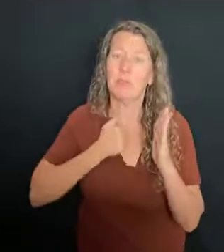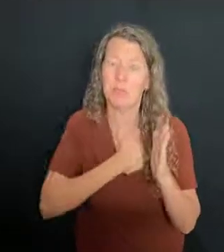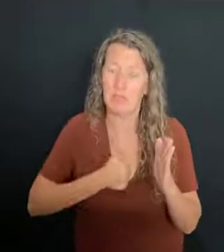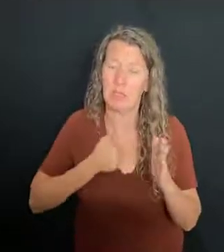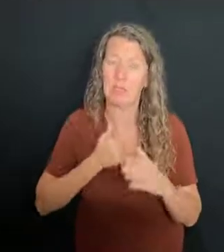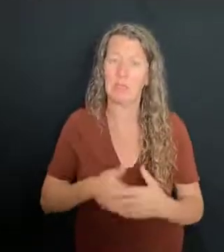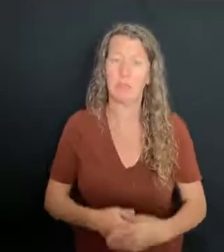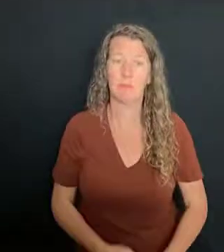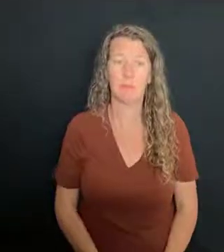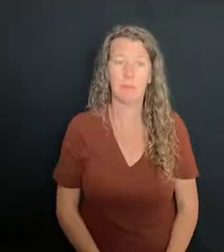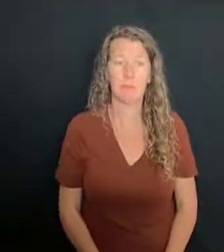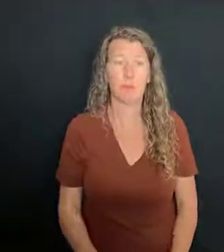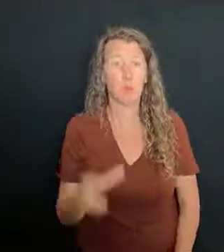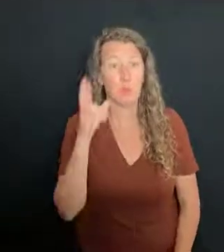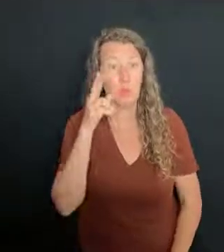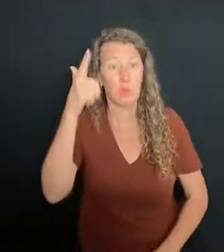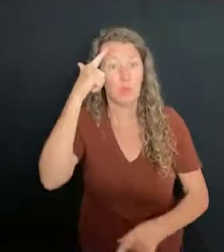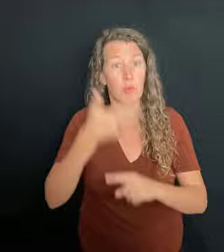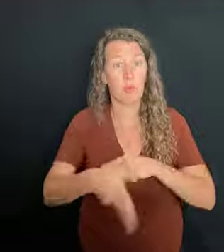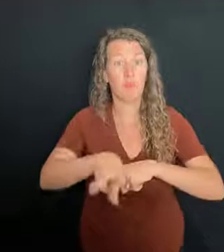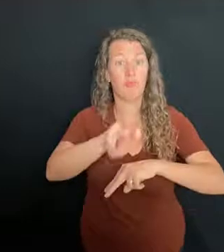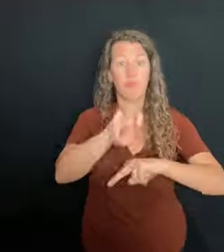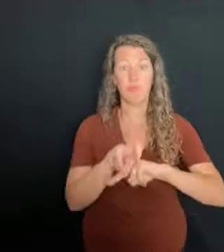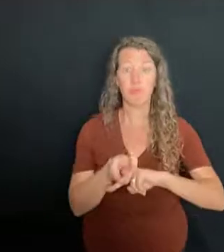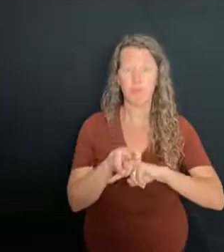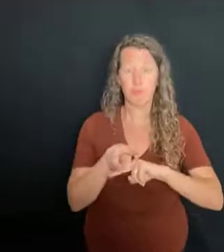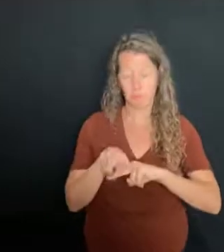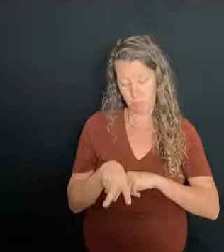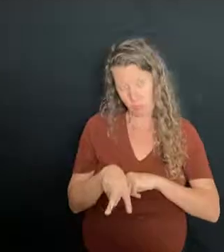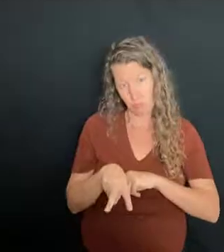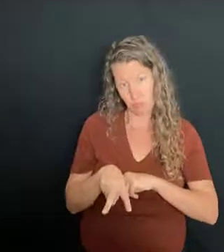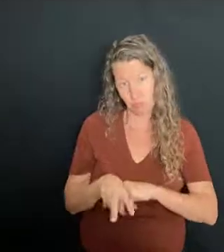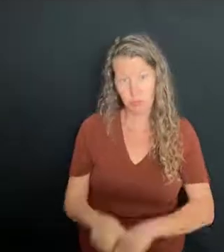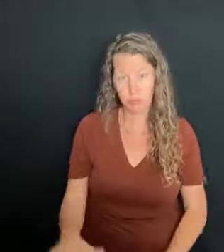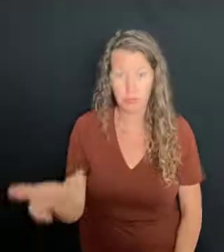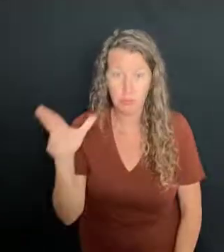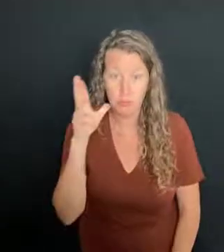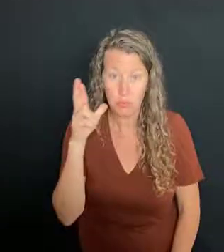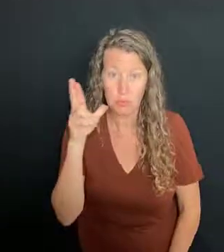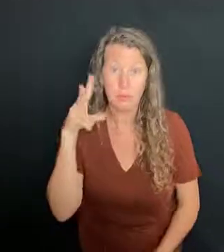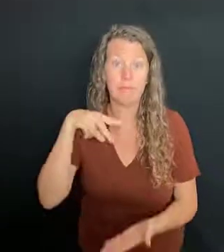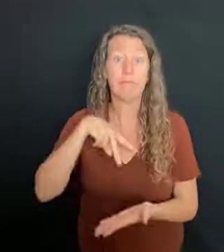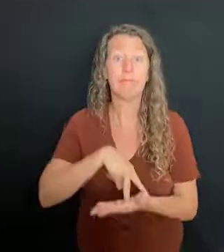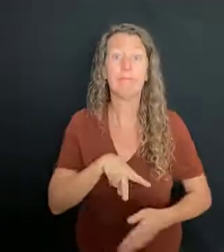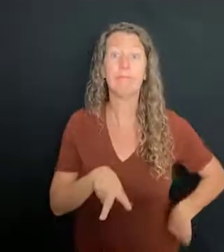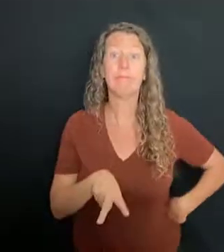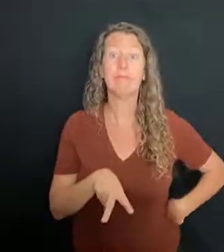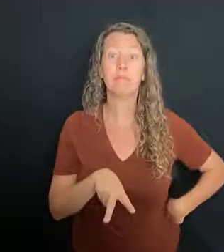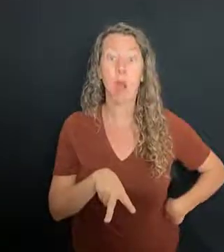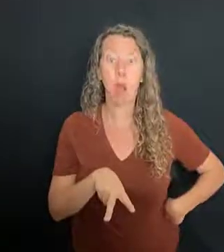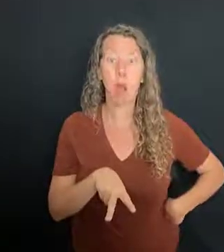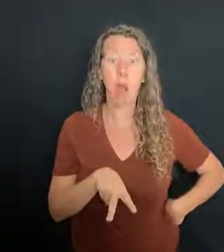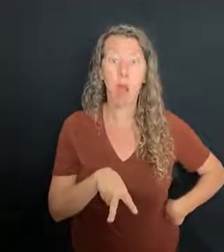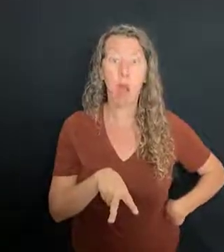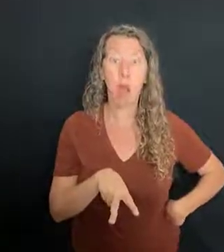[Joel Snyder] Rosalee's brother sits on the carpet, looking down. Rosalee stands in front of him with her mouth open, reaching out her hands.